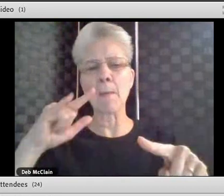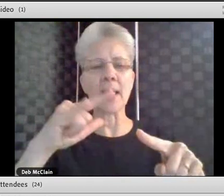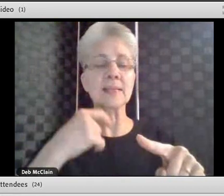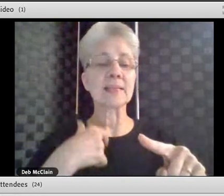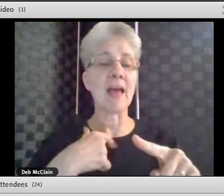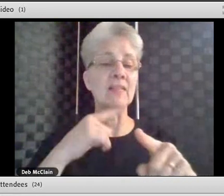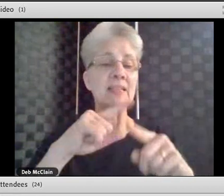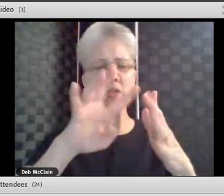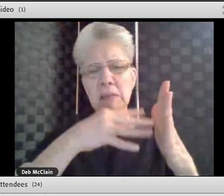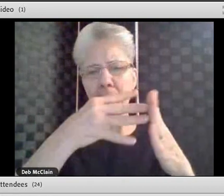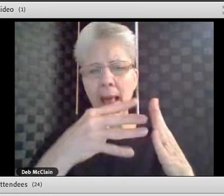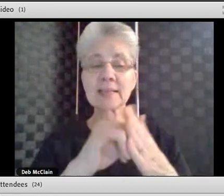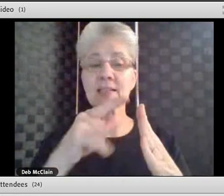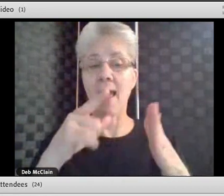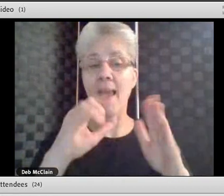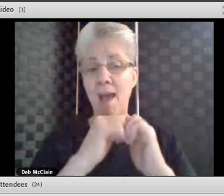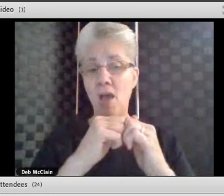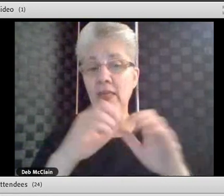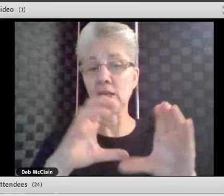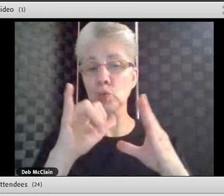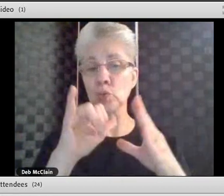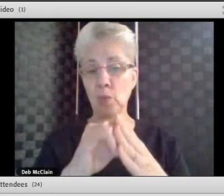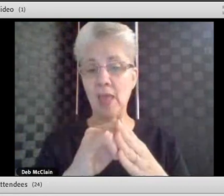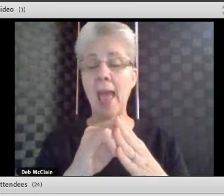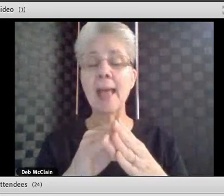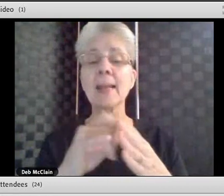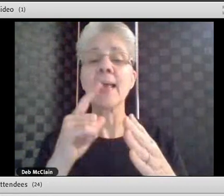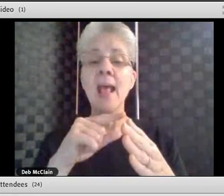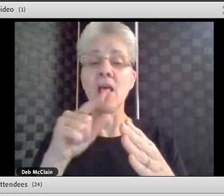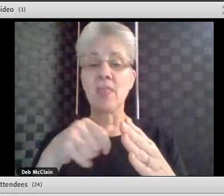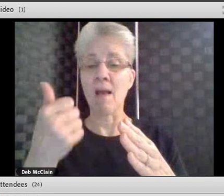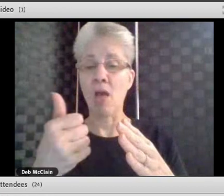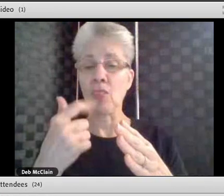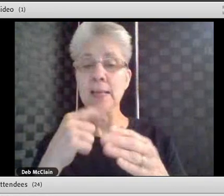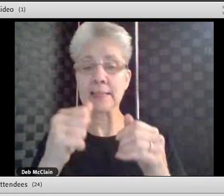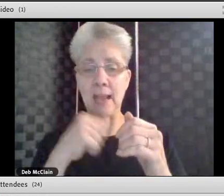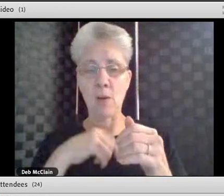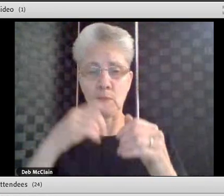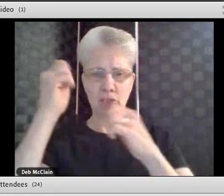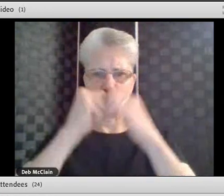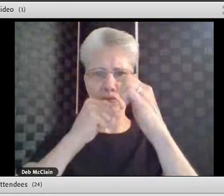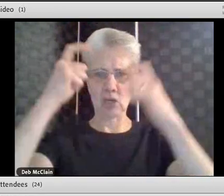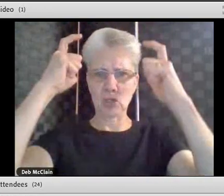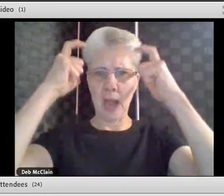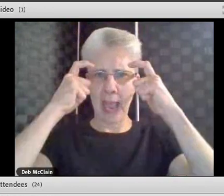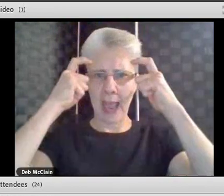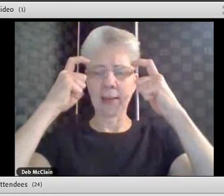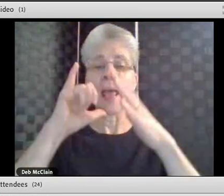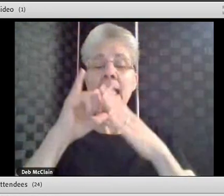and this is one way they can do that. Bottom left is a guy with a construction hard hat, and it's not your average hard hat.